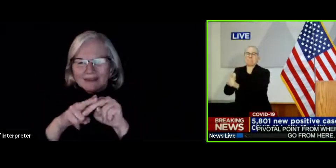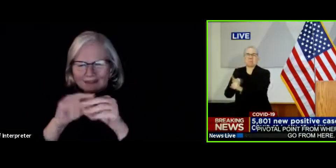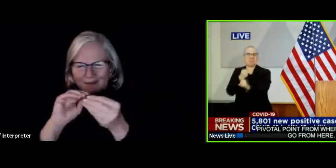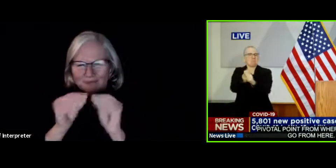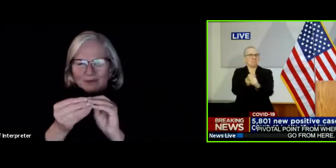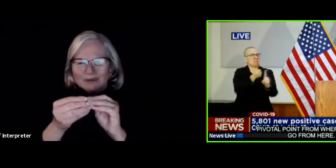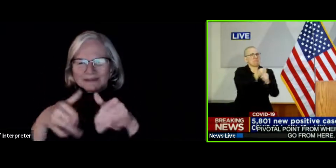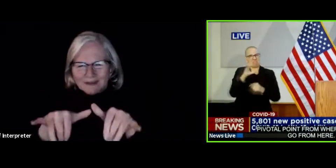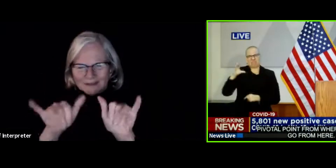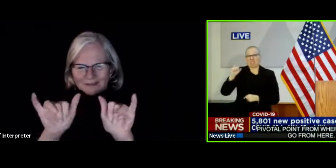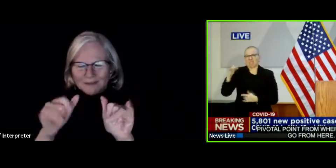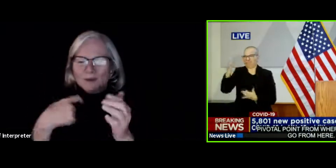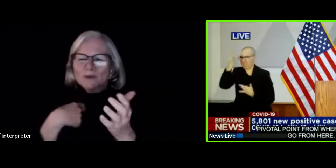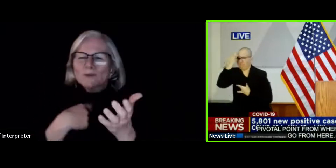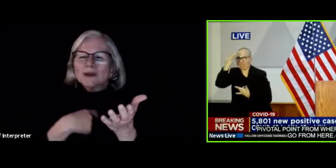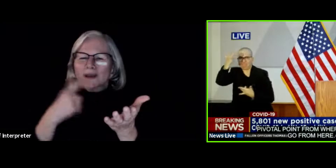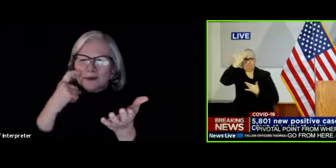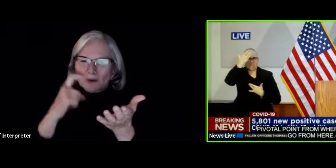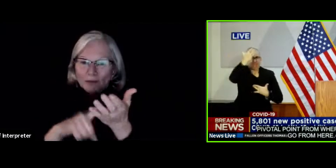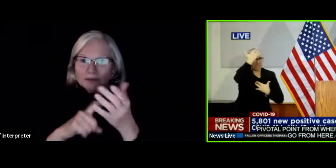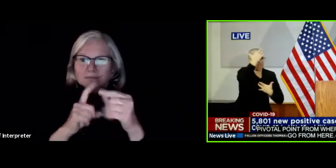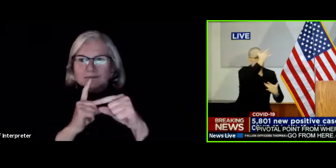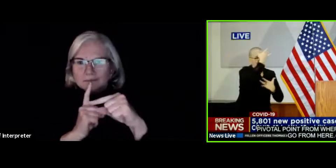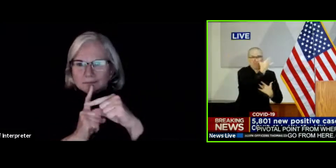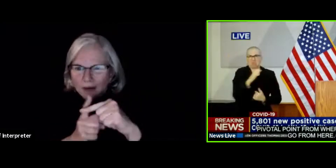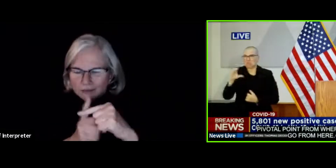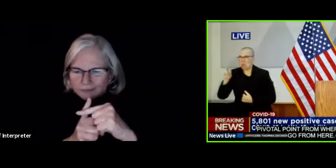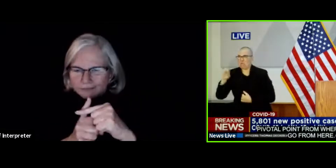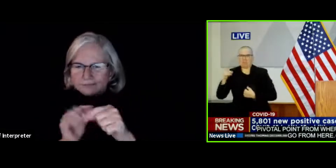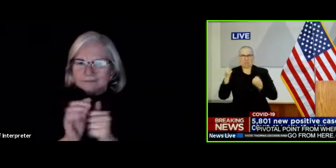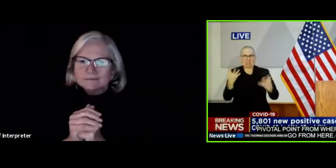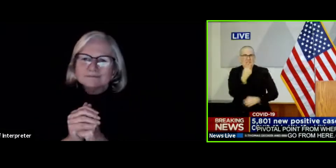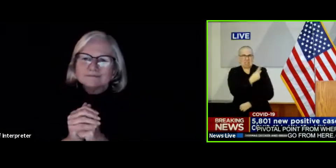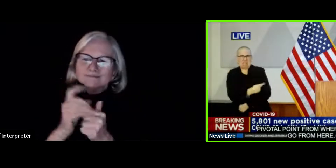AS COVID PATIENTS ARE TAKING OVER ALL THE HOSPITAL BEDS